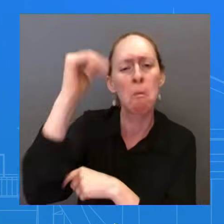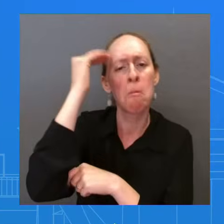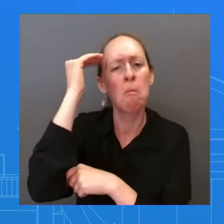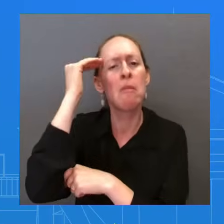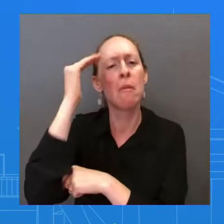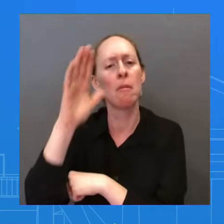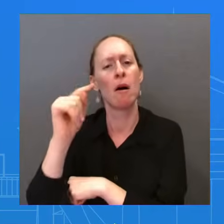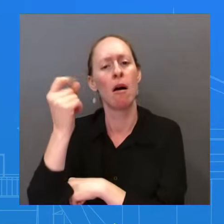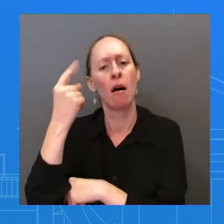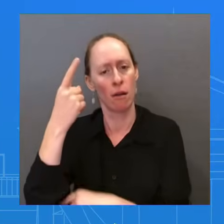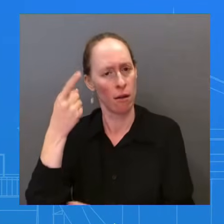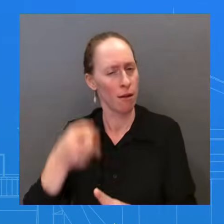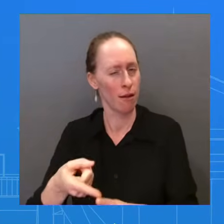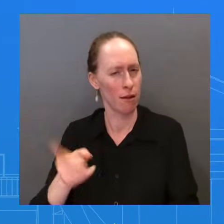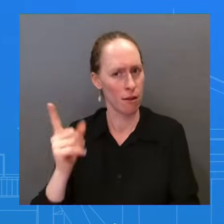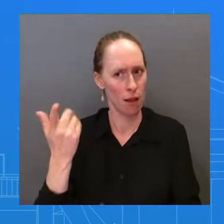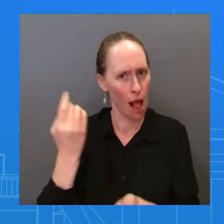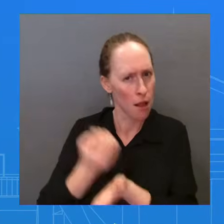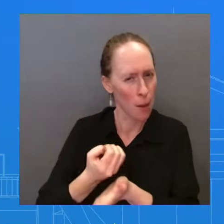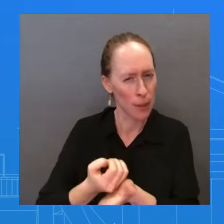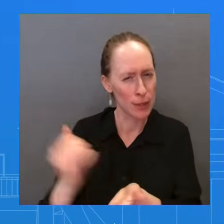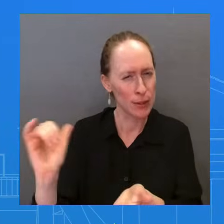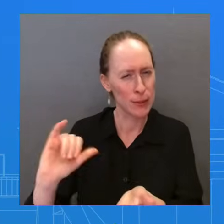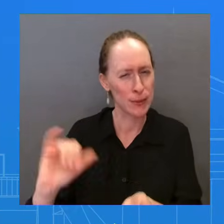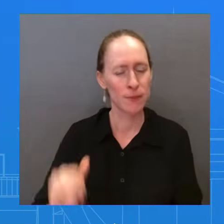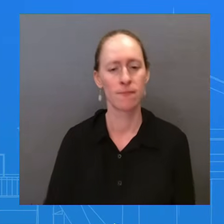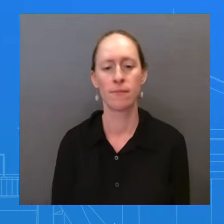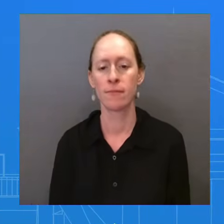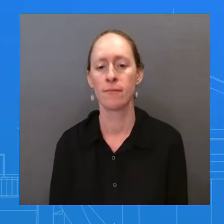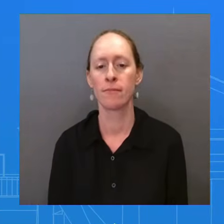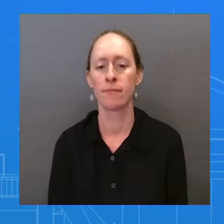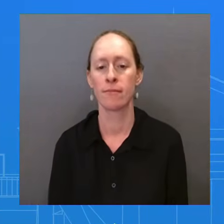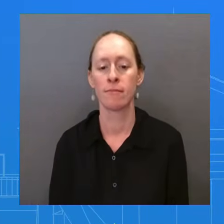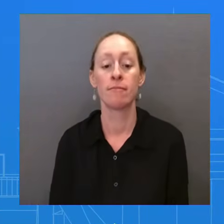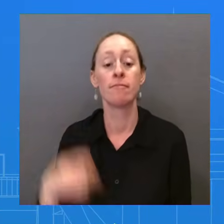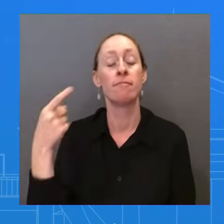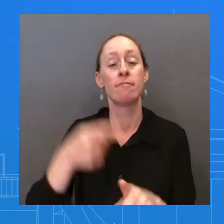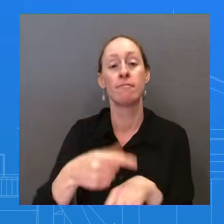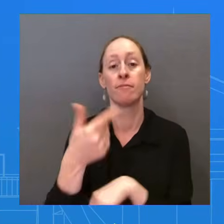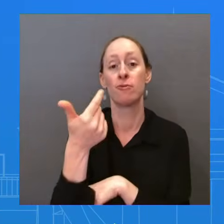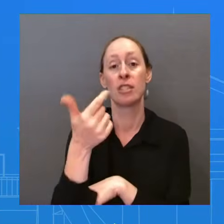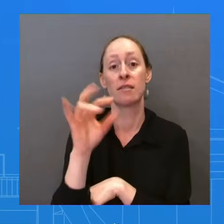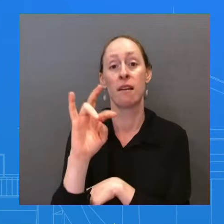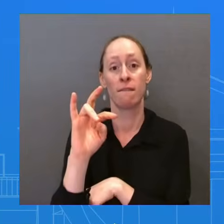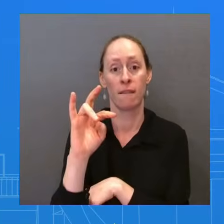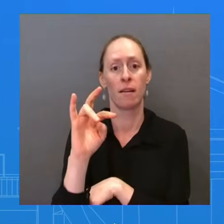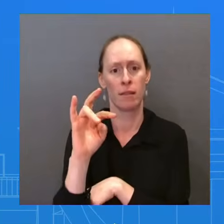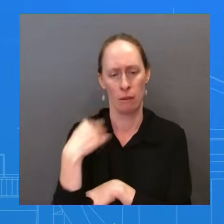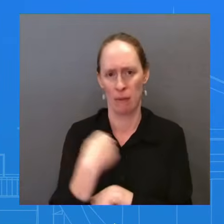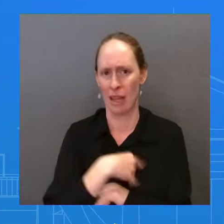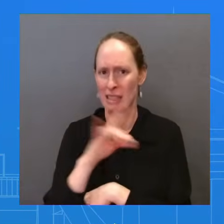they have concerns about unfair trade practices, employment practices, intellectual theft,